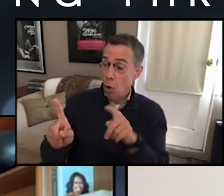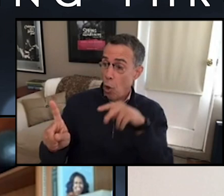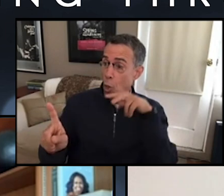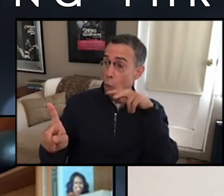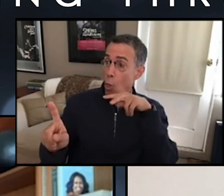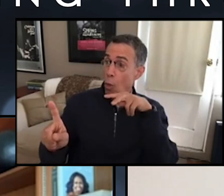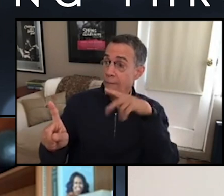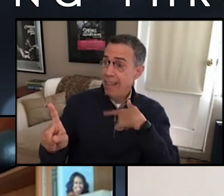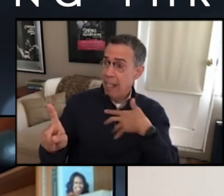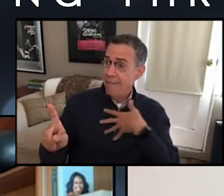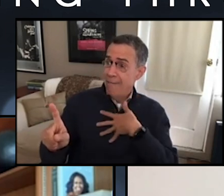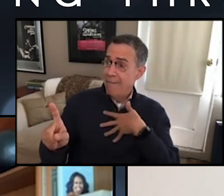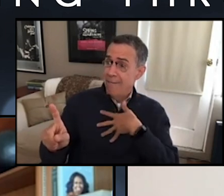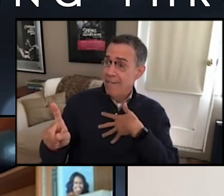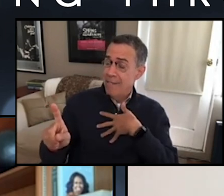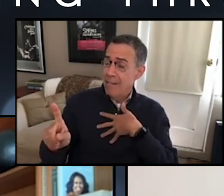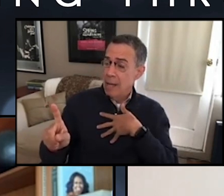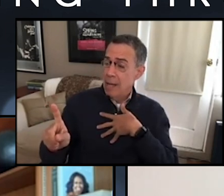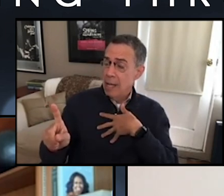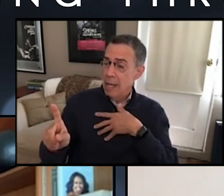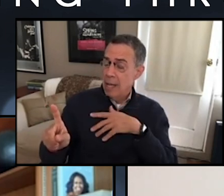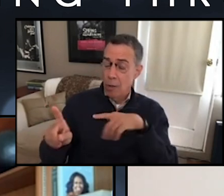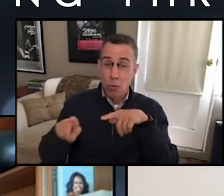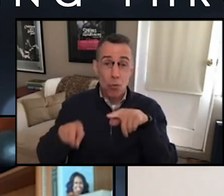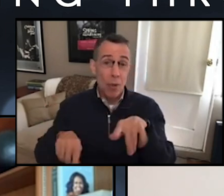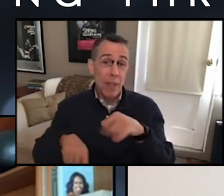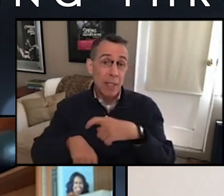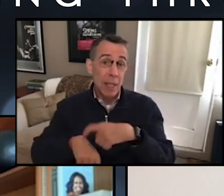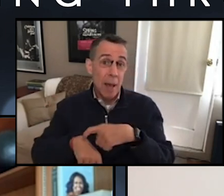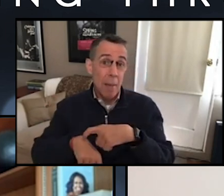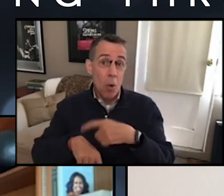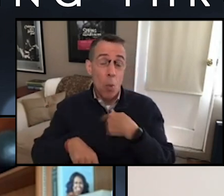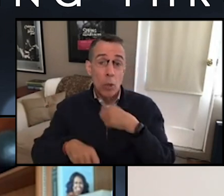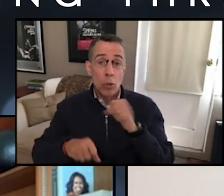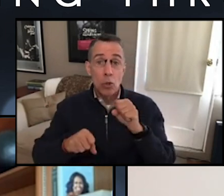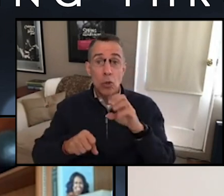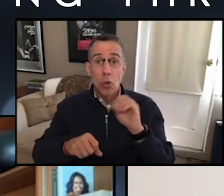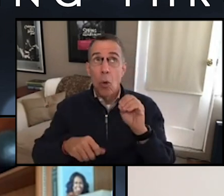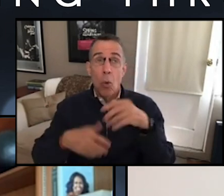people who are different from us during a time where it's been such a divisive